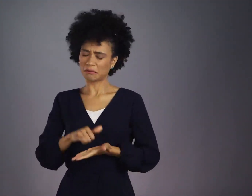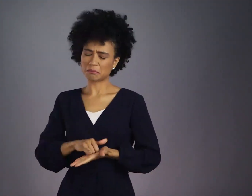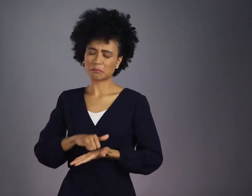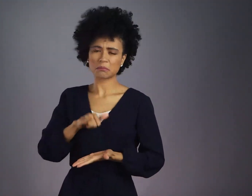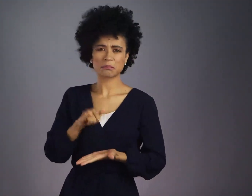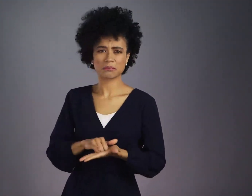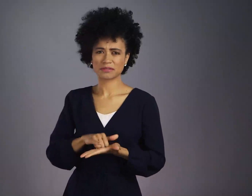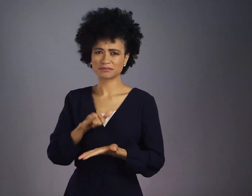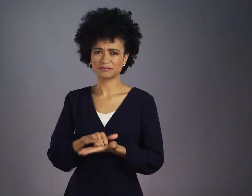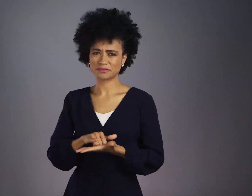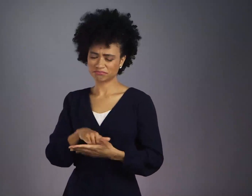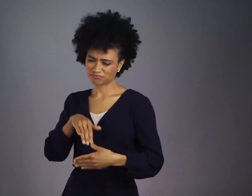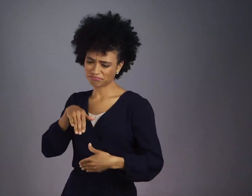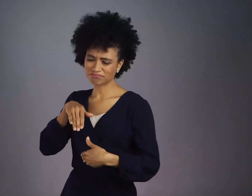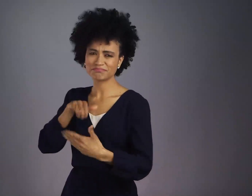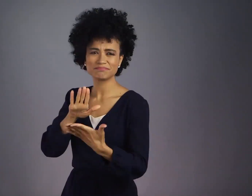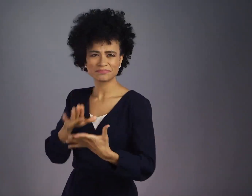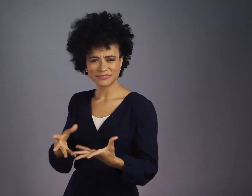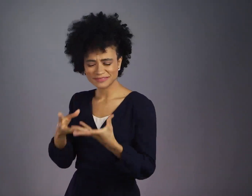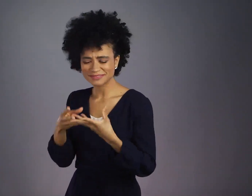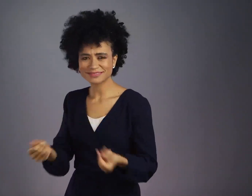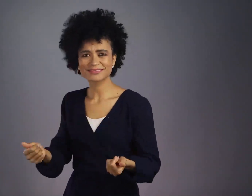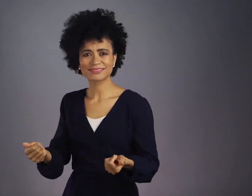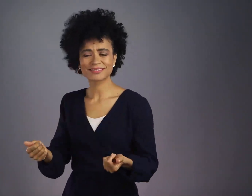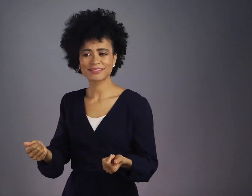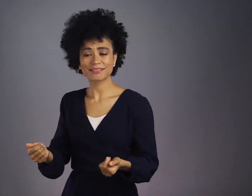and no unhappiness too great to be overcome.